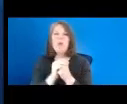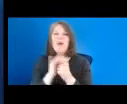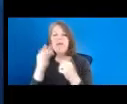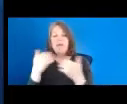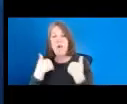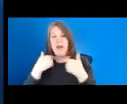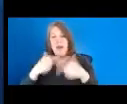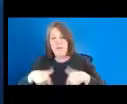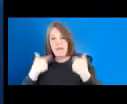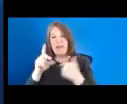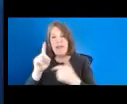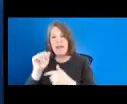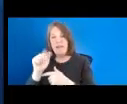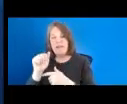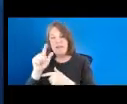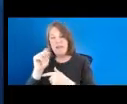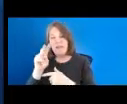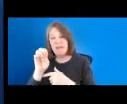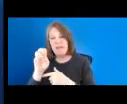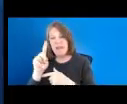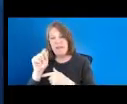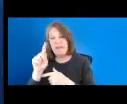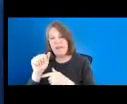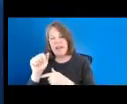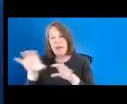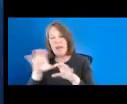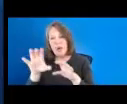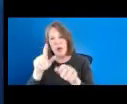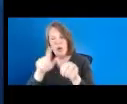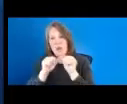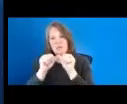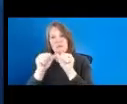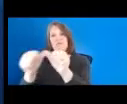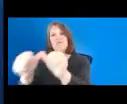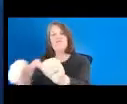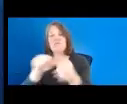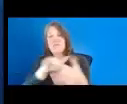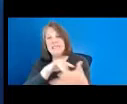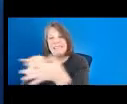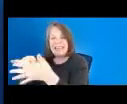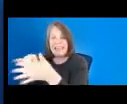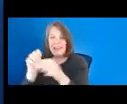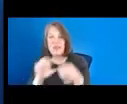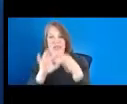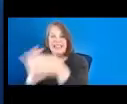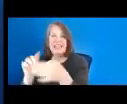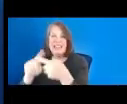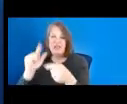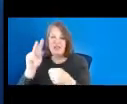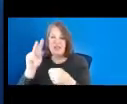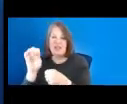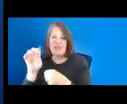data sets anywhere, you can link to that 16:31:15 live data set so that the information